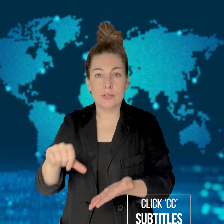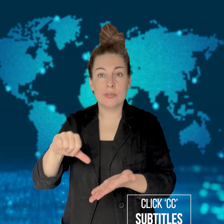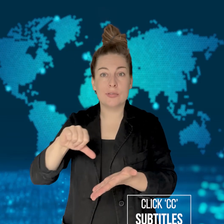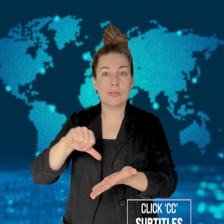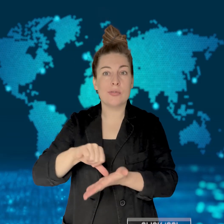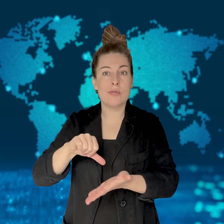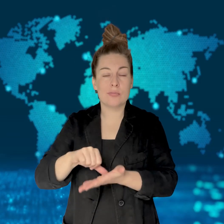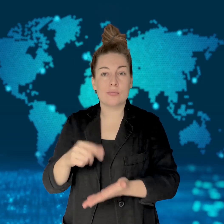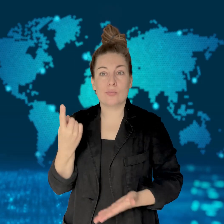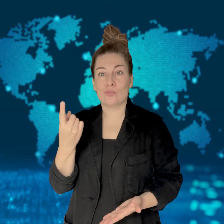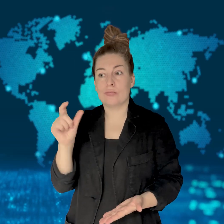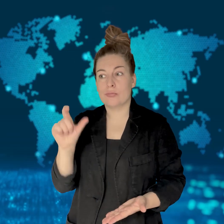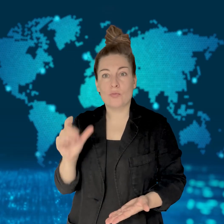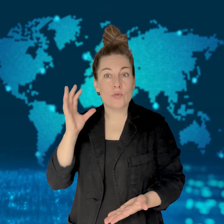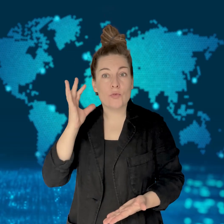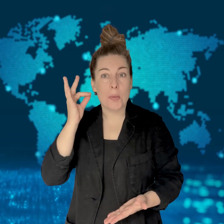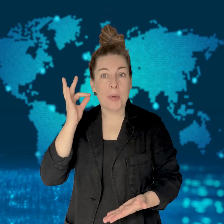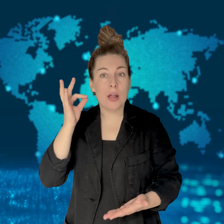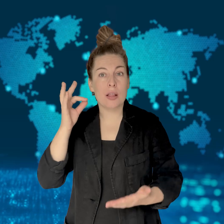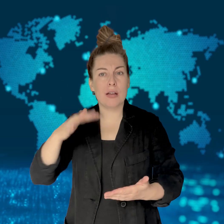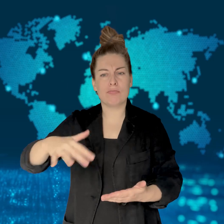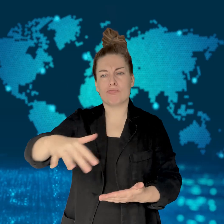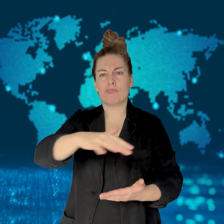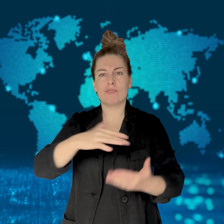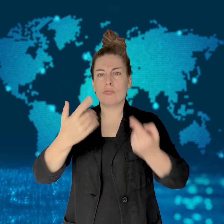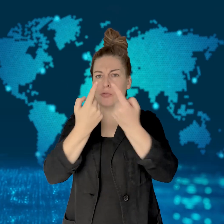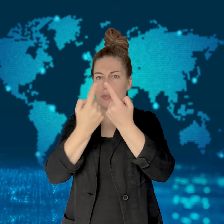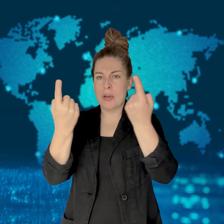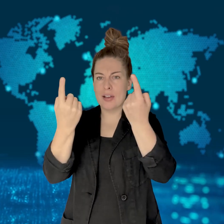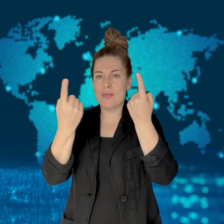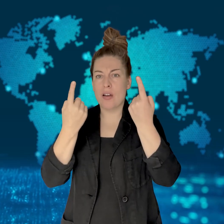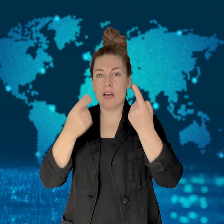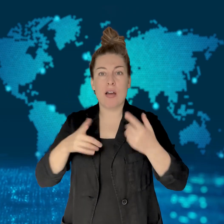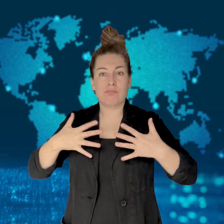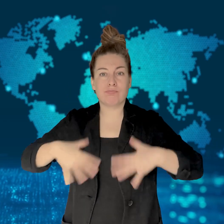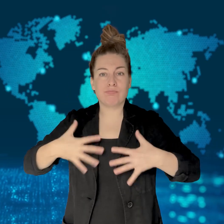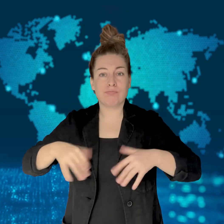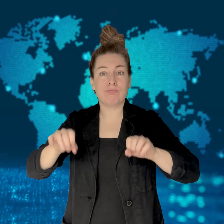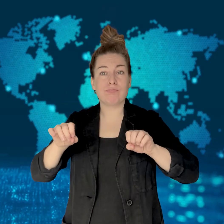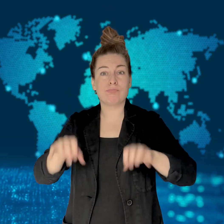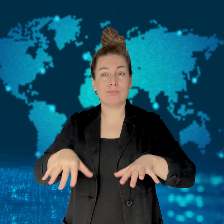Woman stripped at university